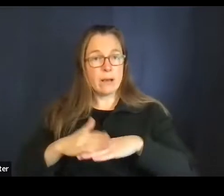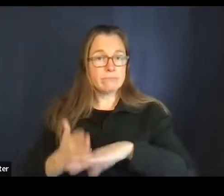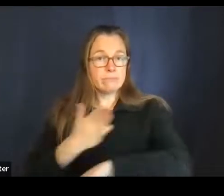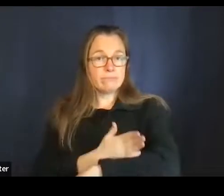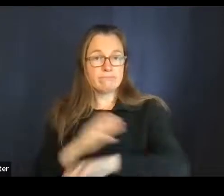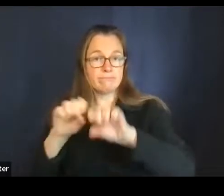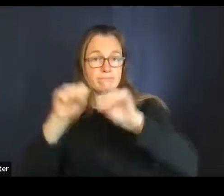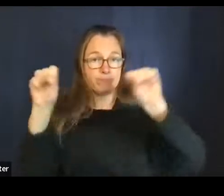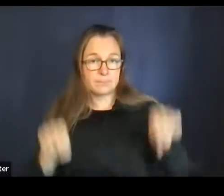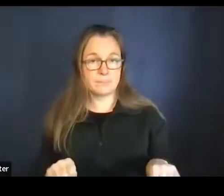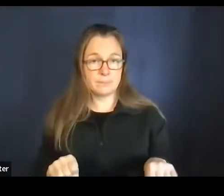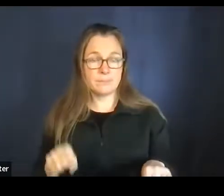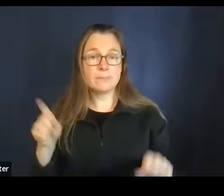focusing on the needs of Portlanders.